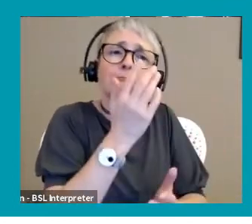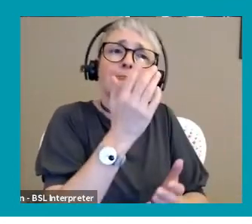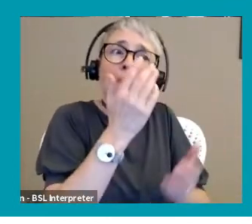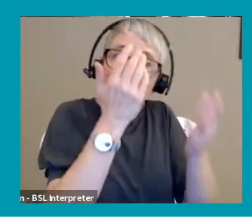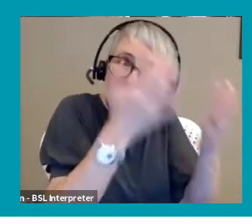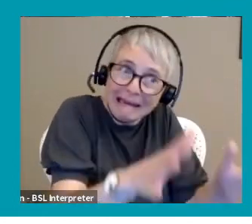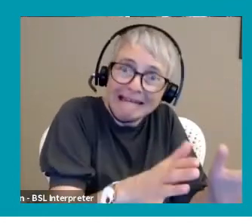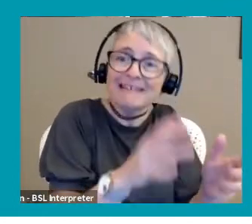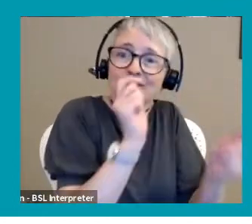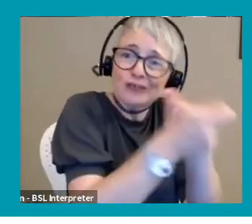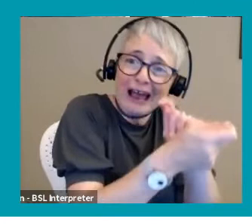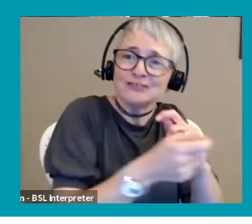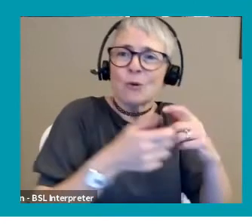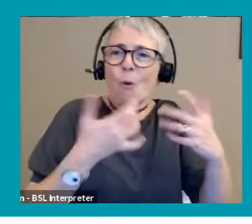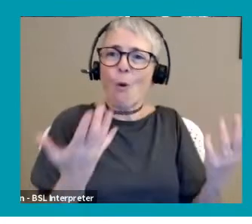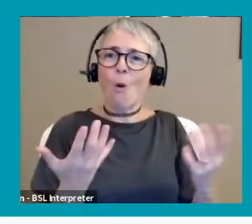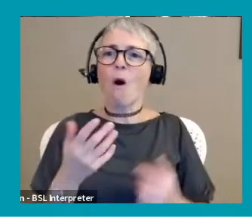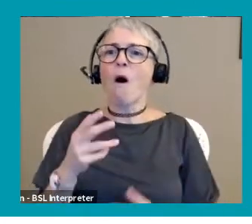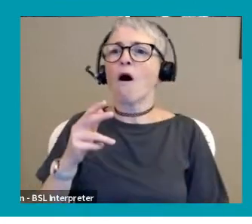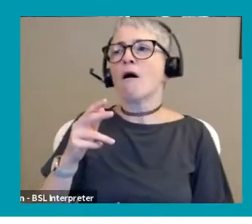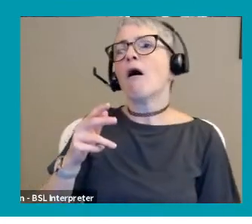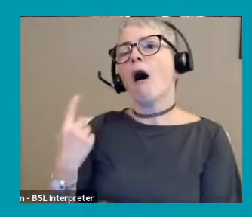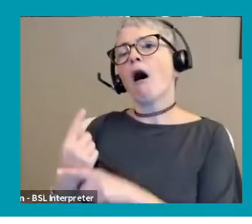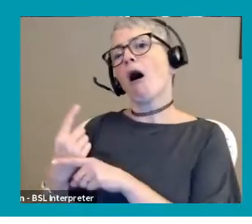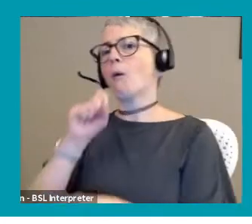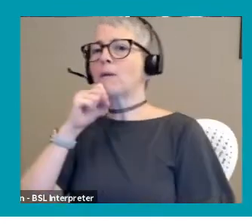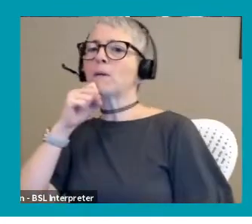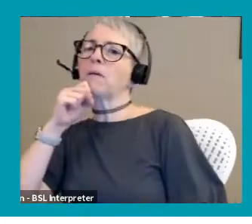noises, you still need to do investigation into the website.